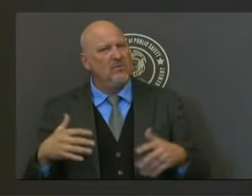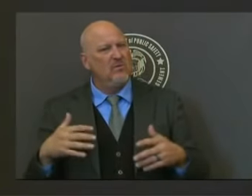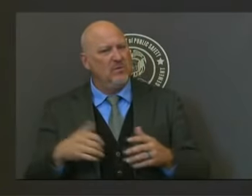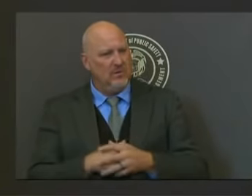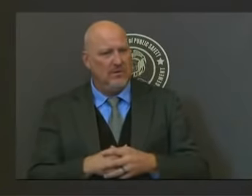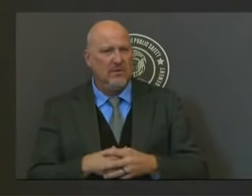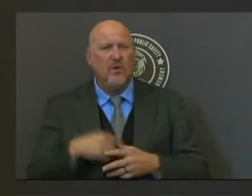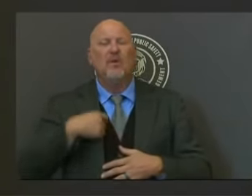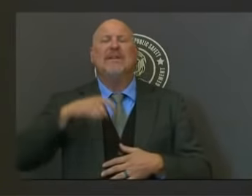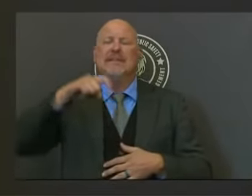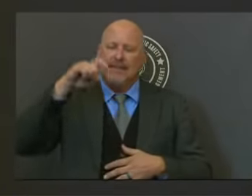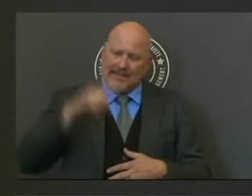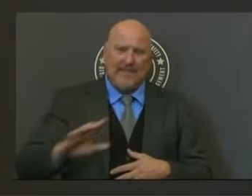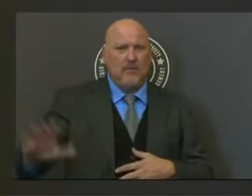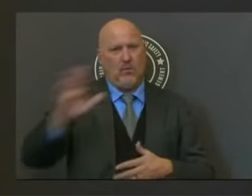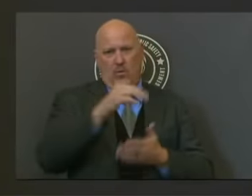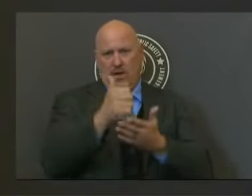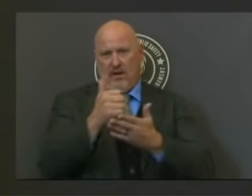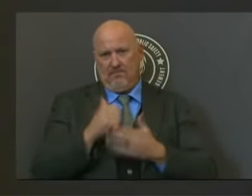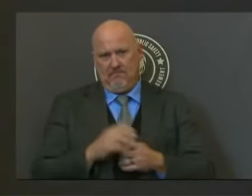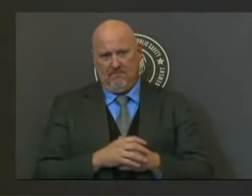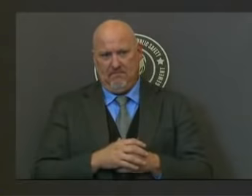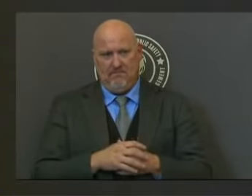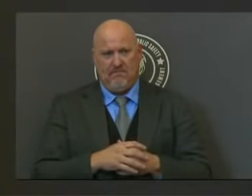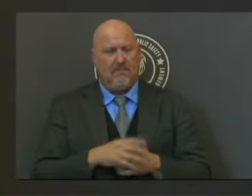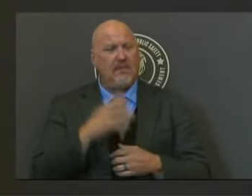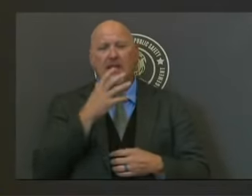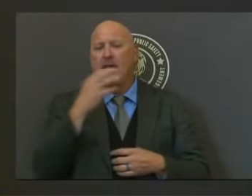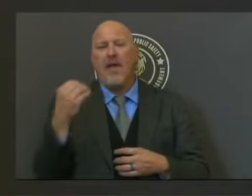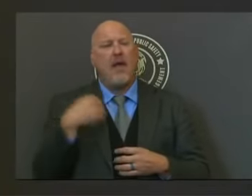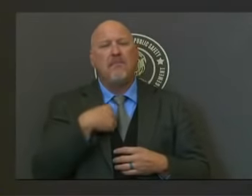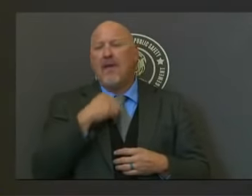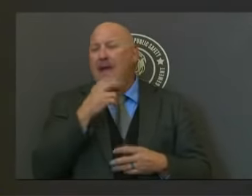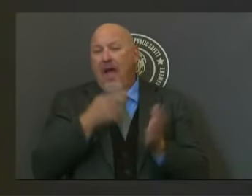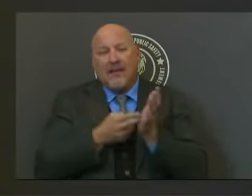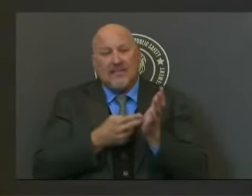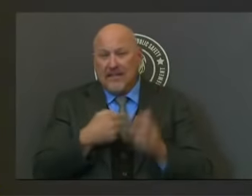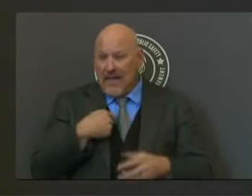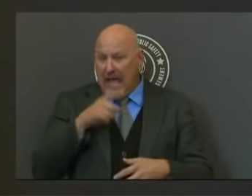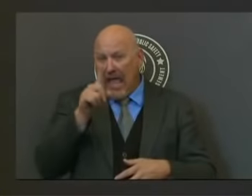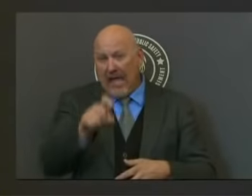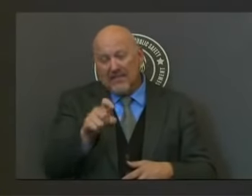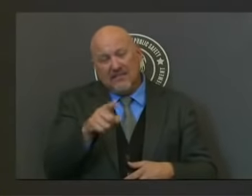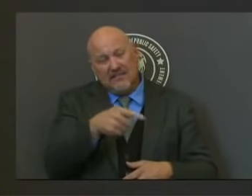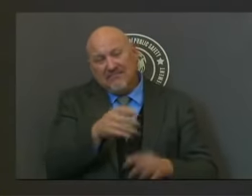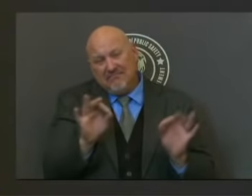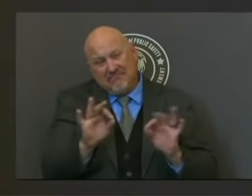in the pandemic the type of awareness the that